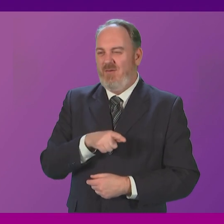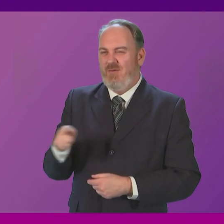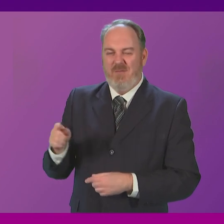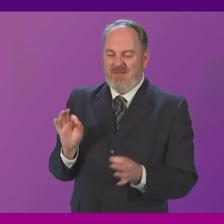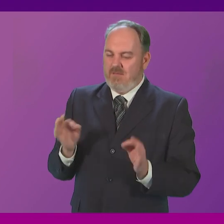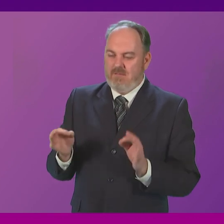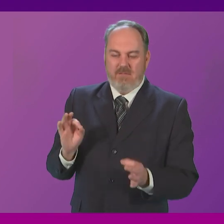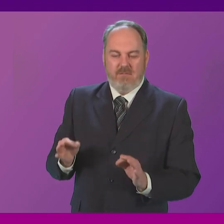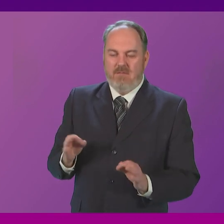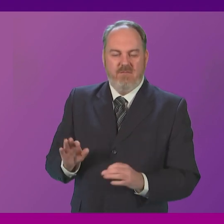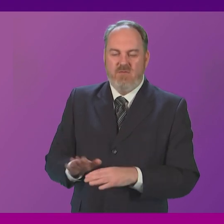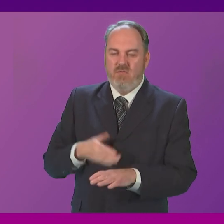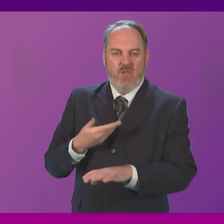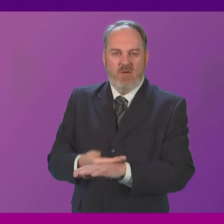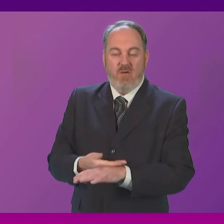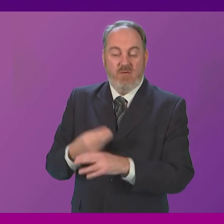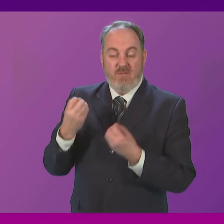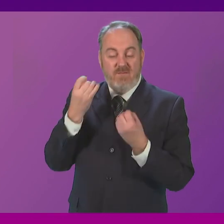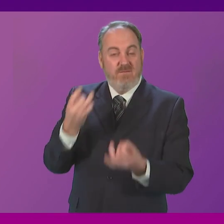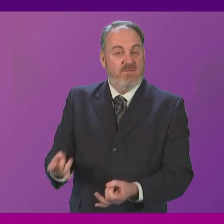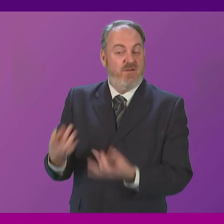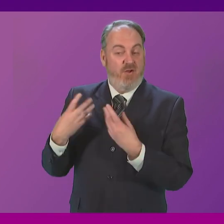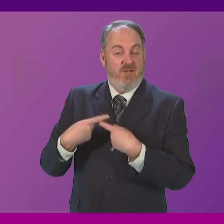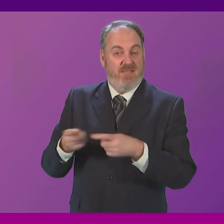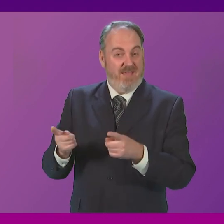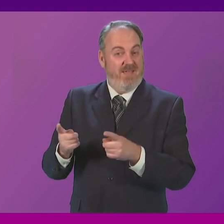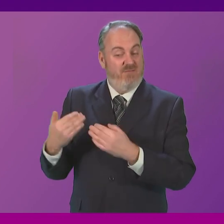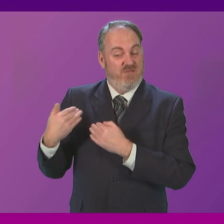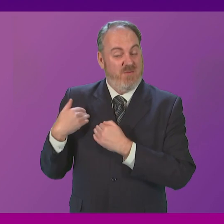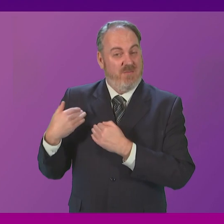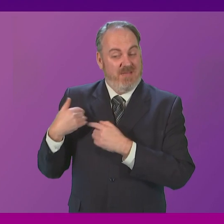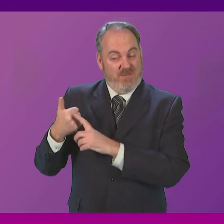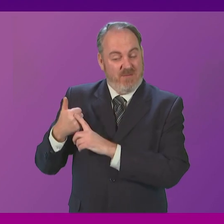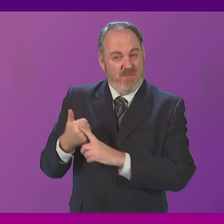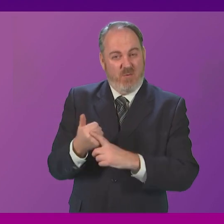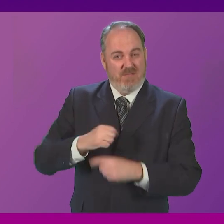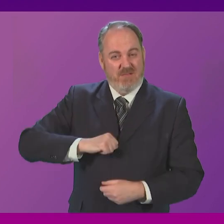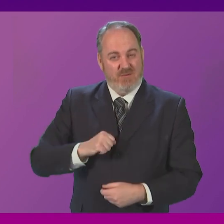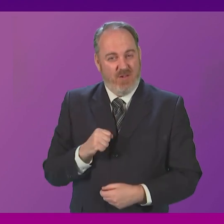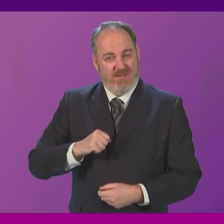It has abdicated responsibility for governing our country in favour of attempting to reboot